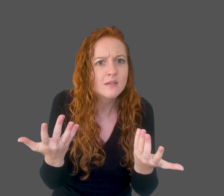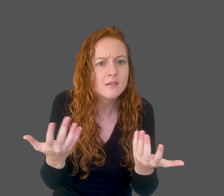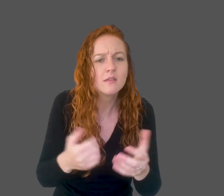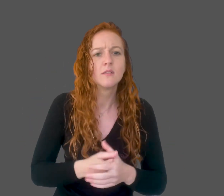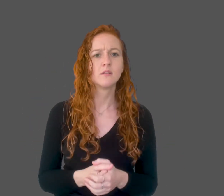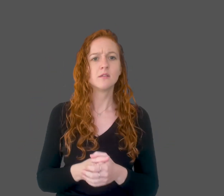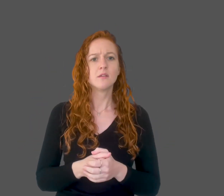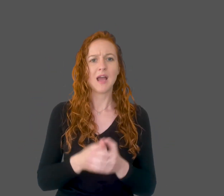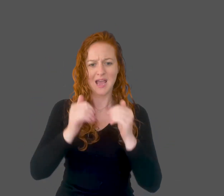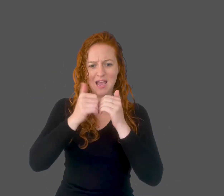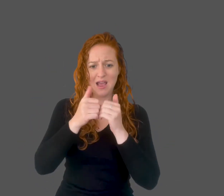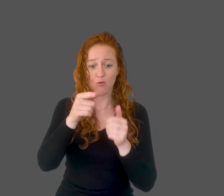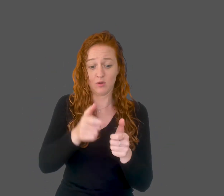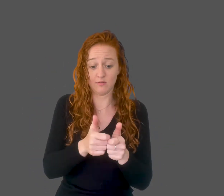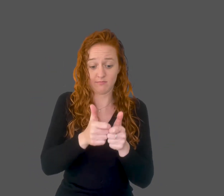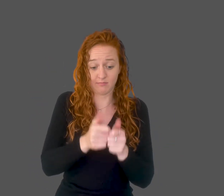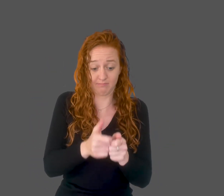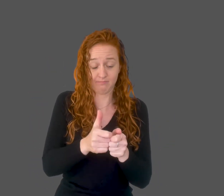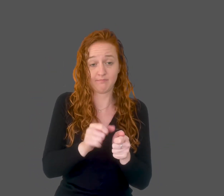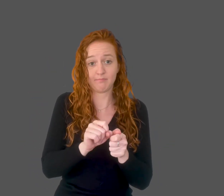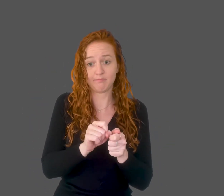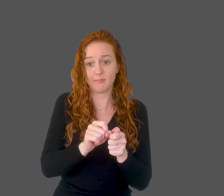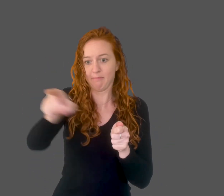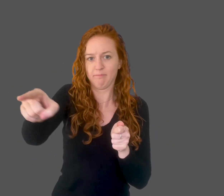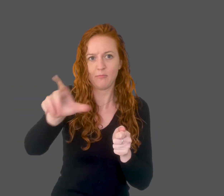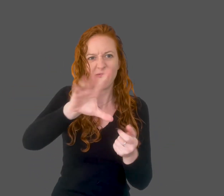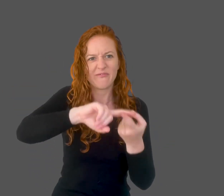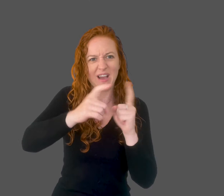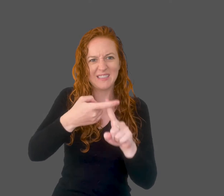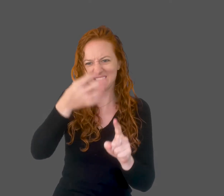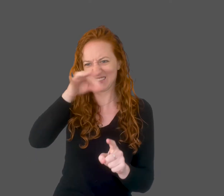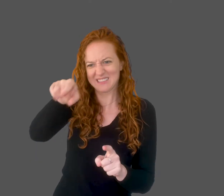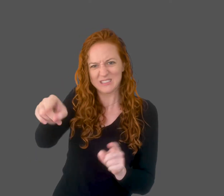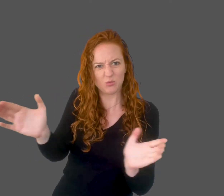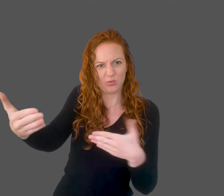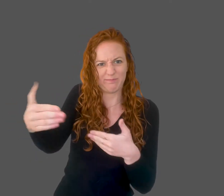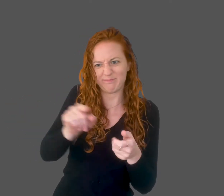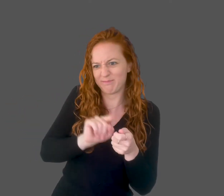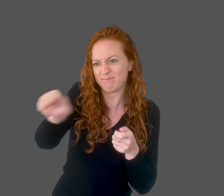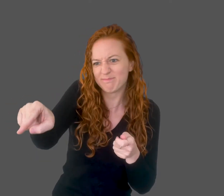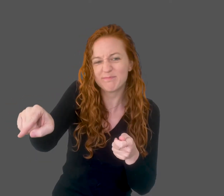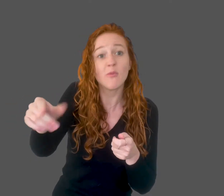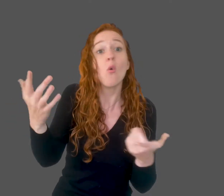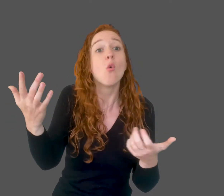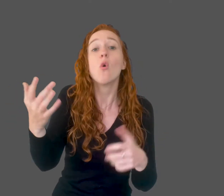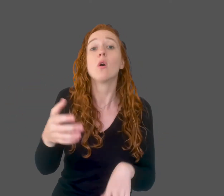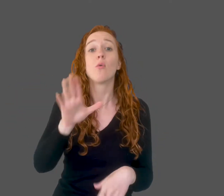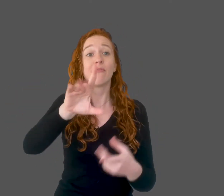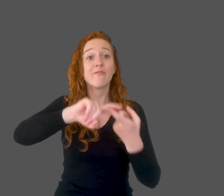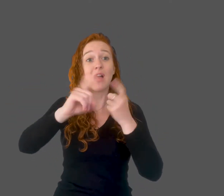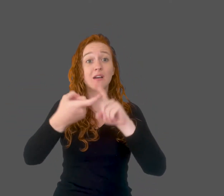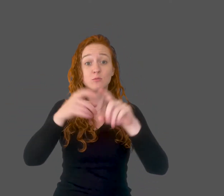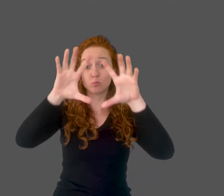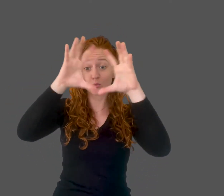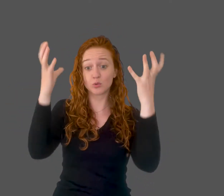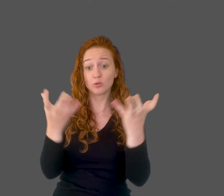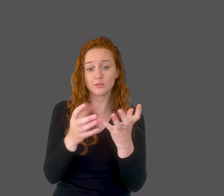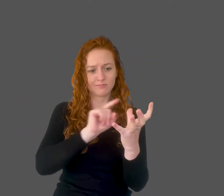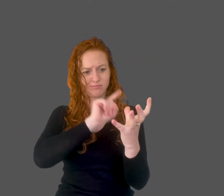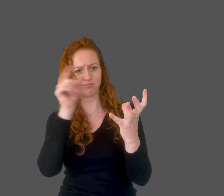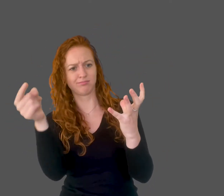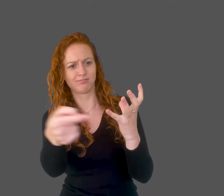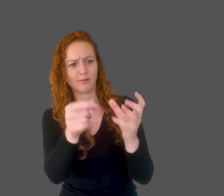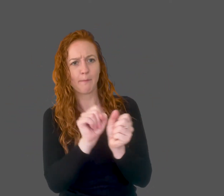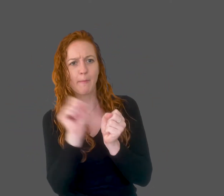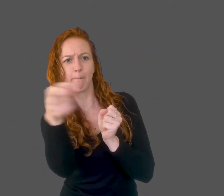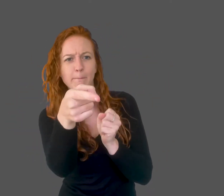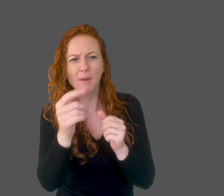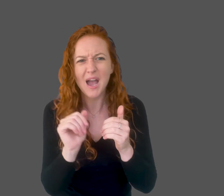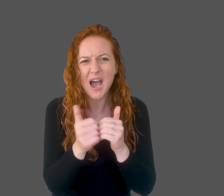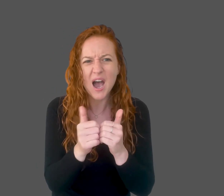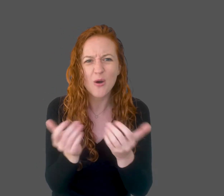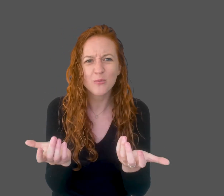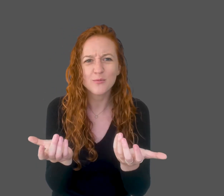How does your message make its way across the room or to the other side of the world to someone else’s phone?